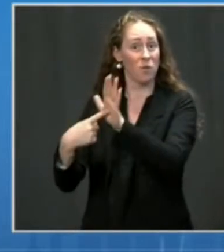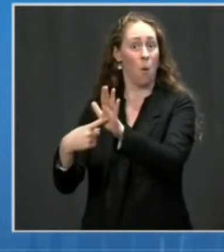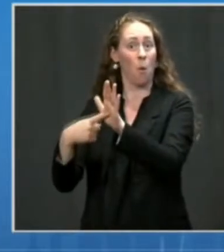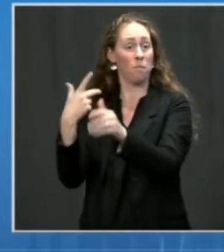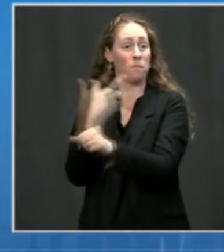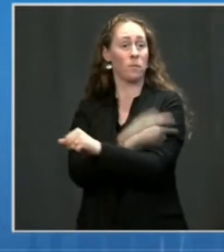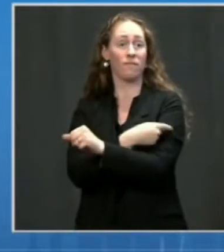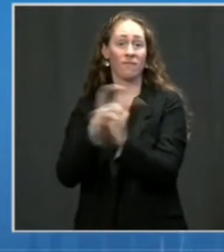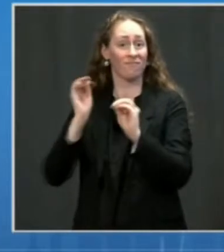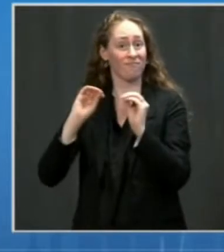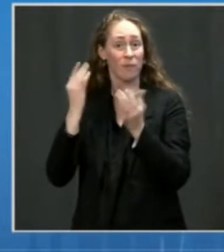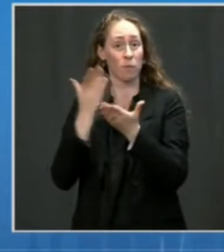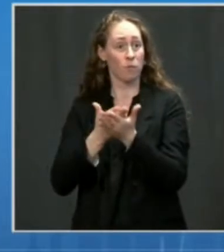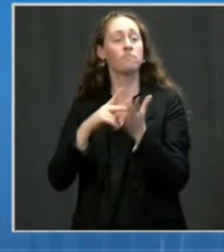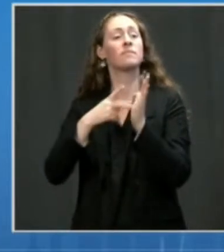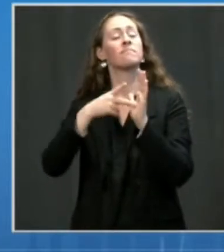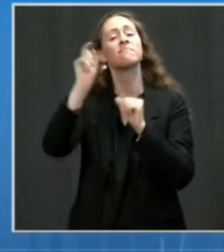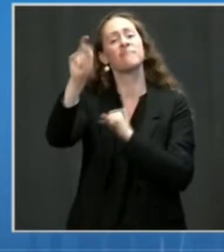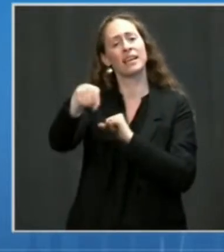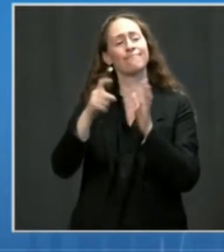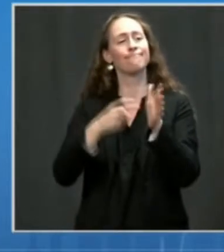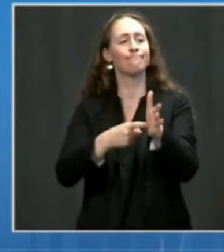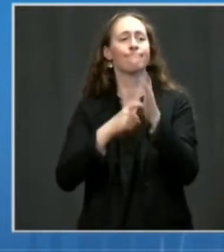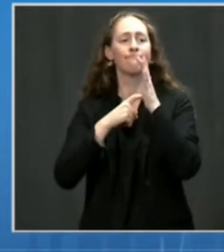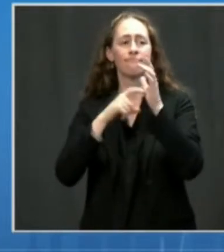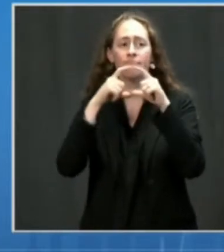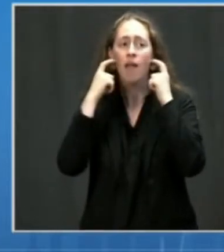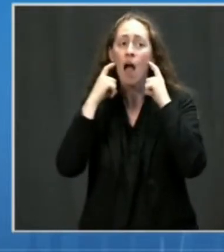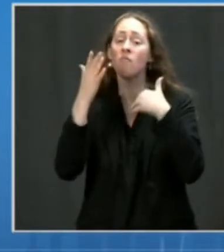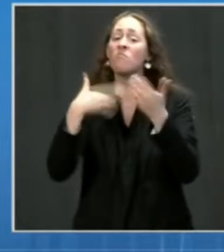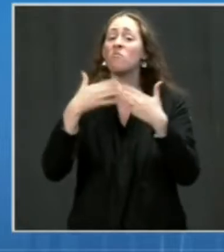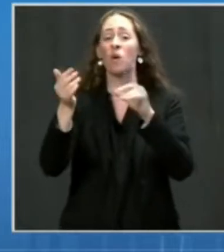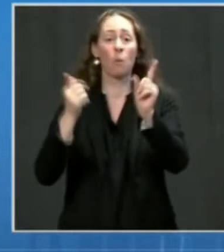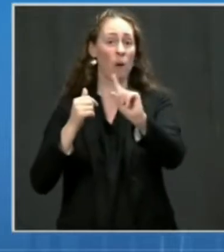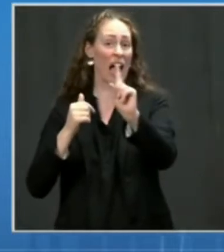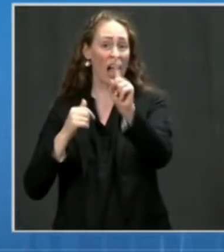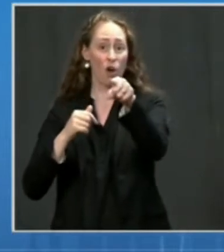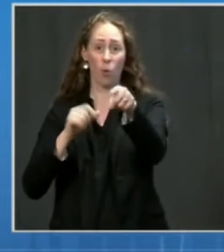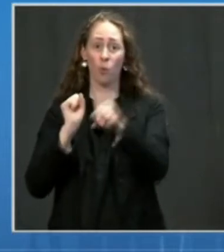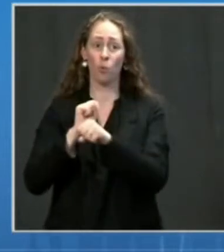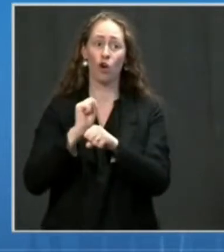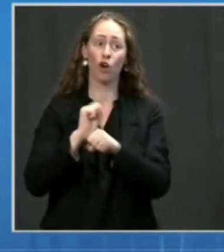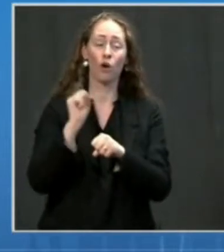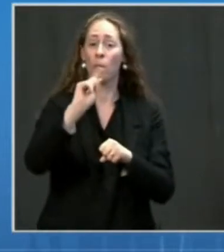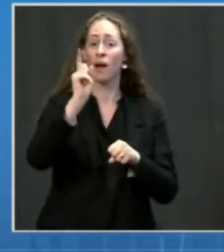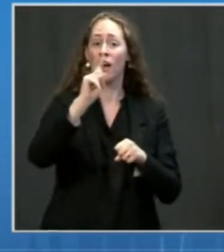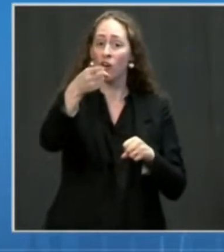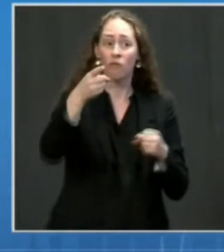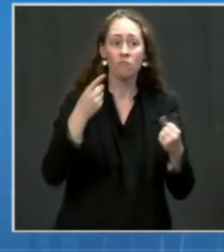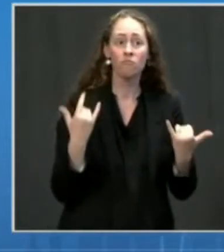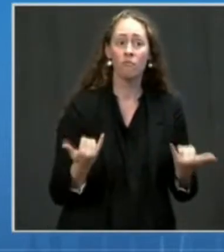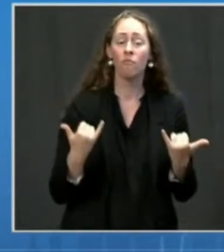THEIR VACCINATION STATUS. ANY FEDERAL EMPLOYEE WHO DOES NOT ATTEST OR IS NOT VACCINATED